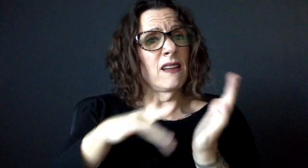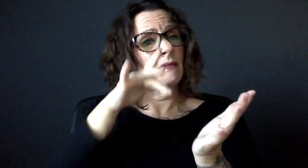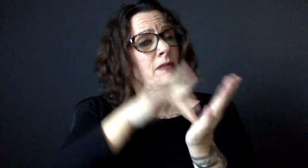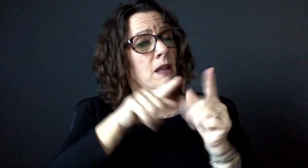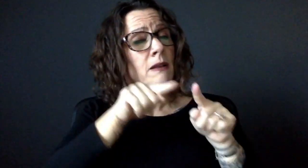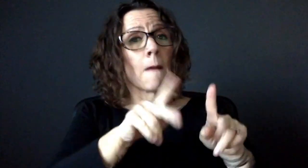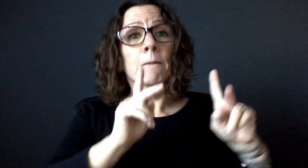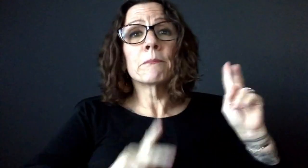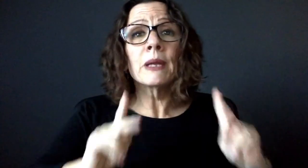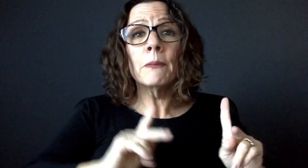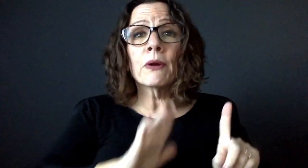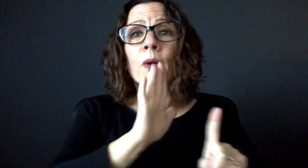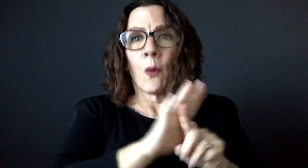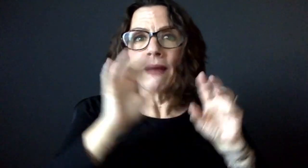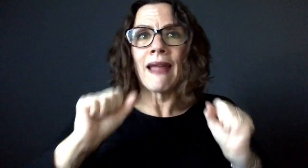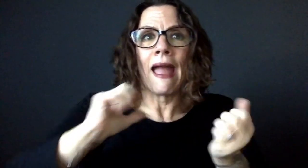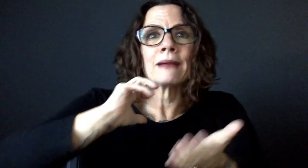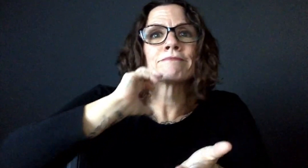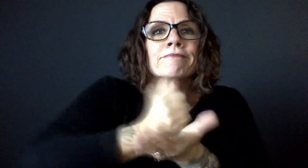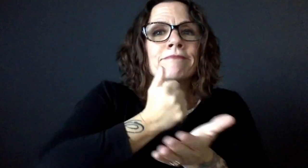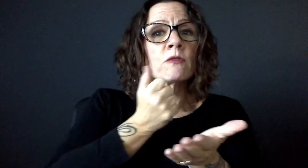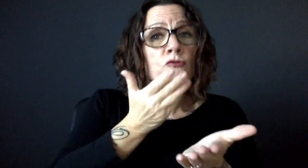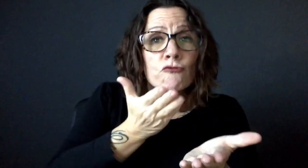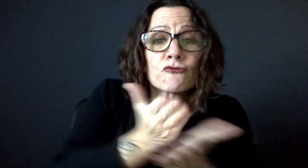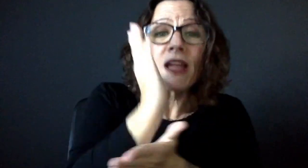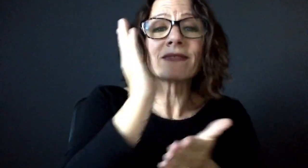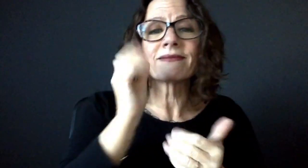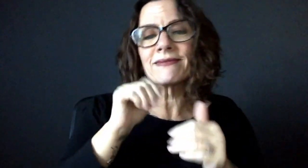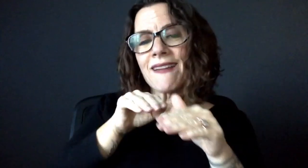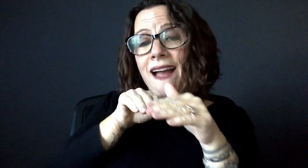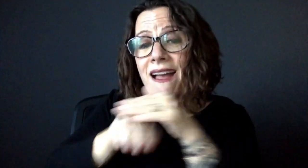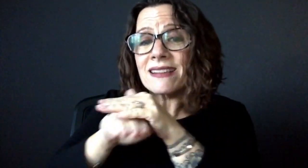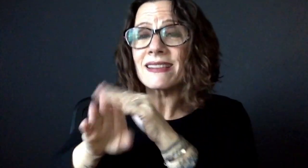and centers people who can achieve rights and access